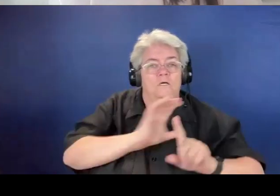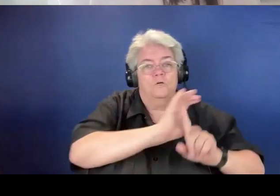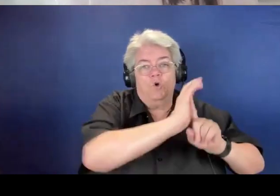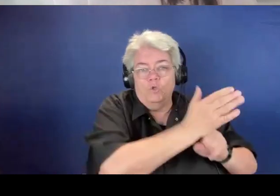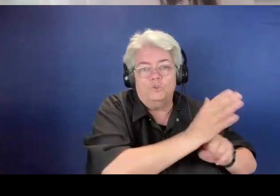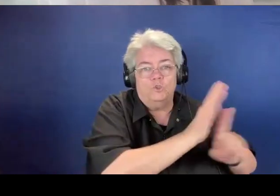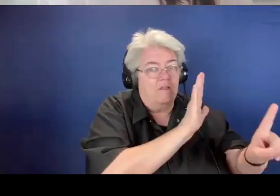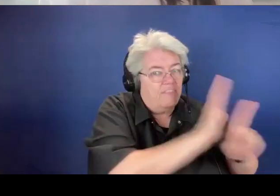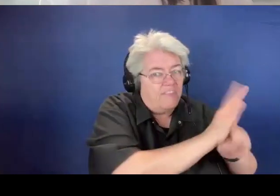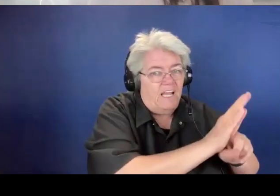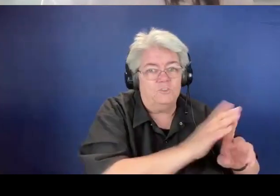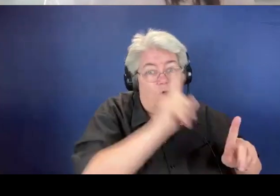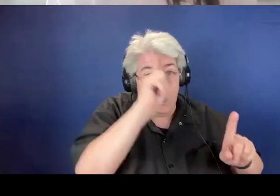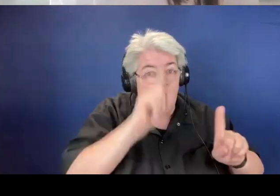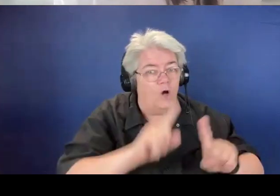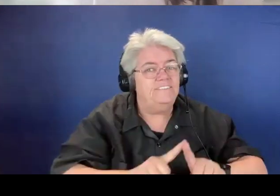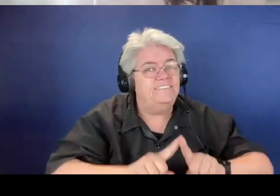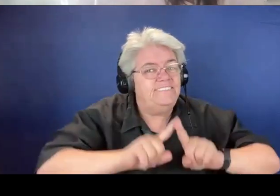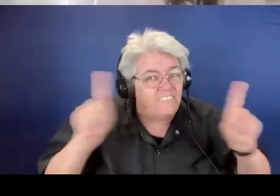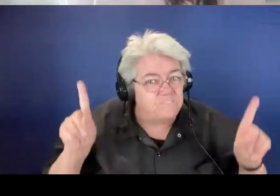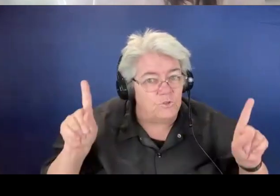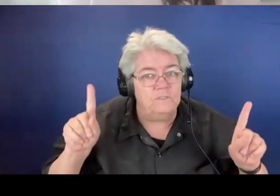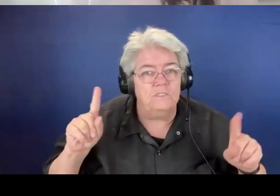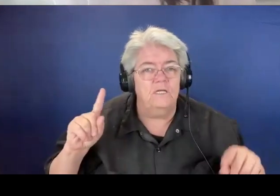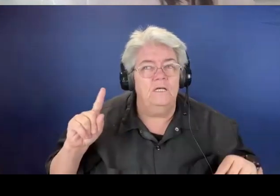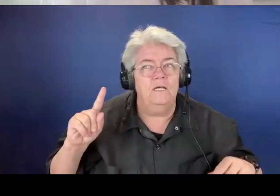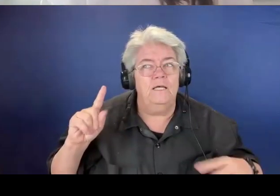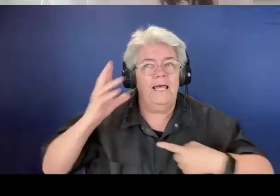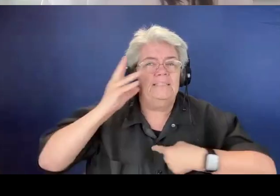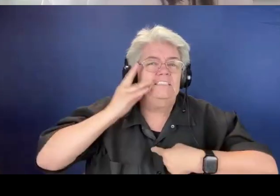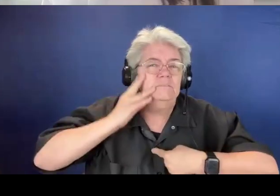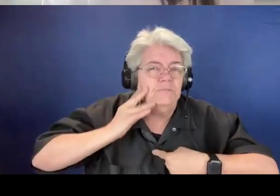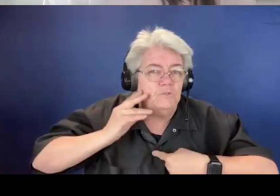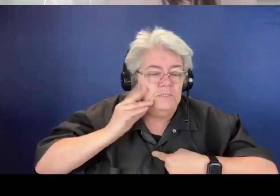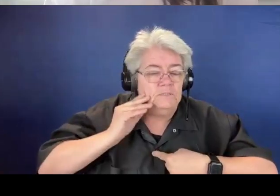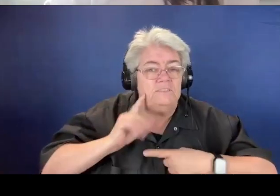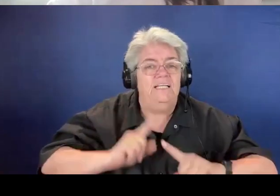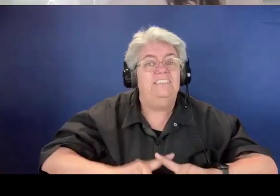Cultural dimensions refer to a framework developed to analyze and understand the